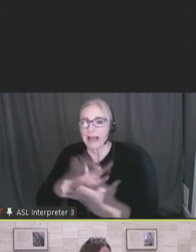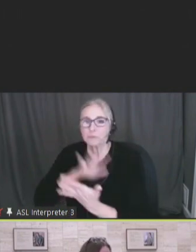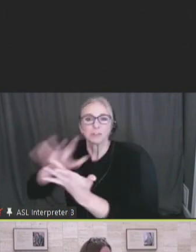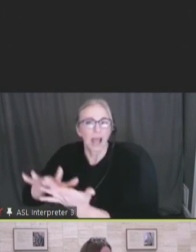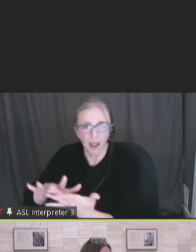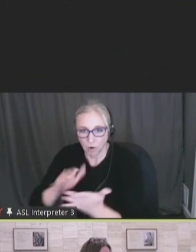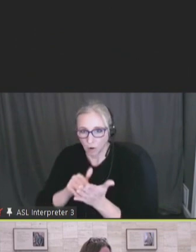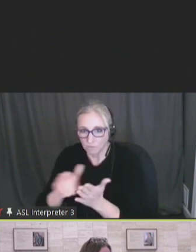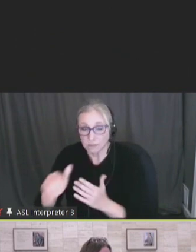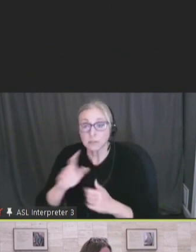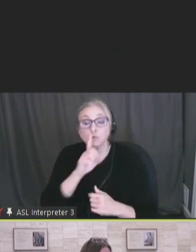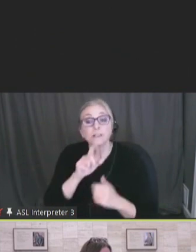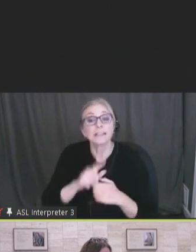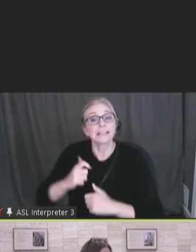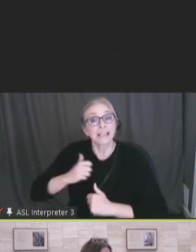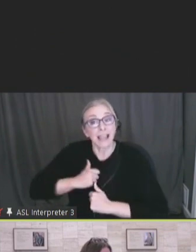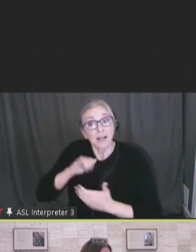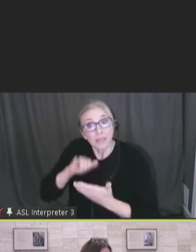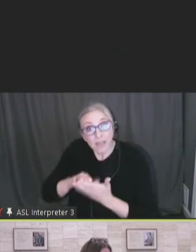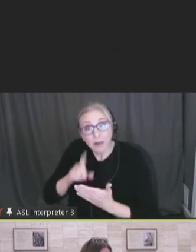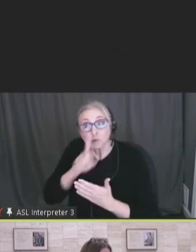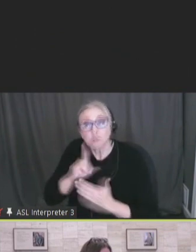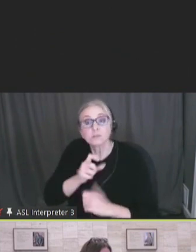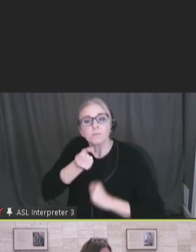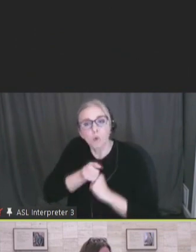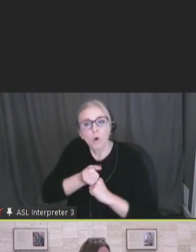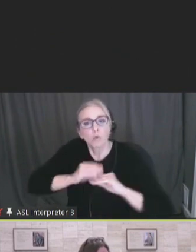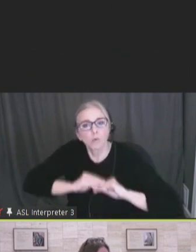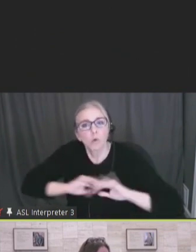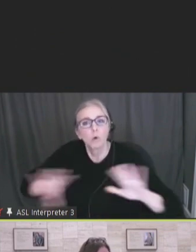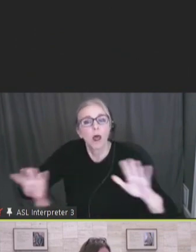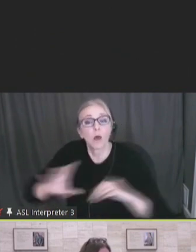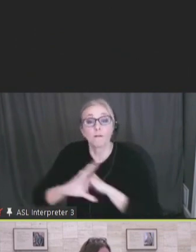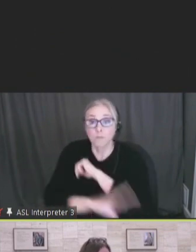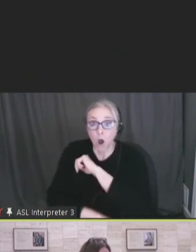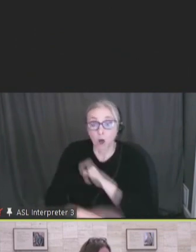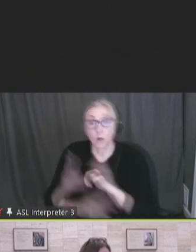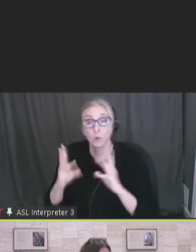These investments will support the rollout of our fall and winter vaccination campaign